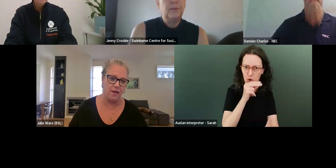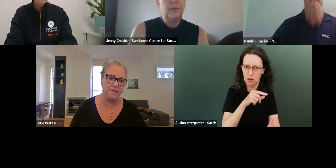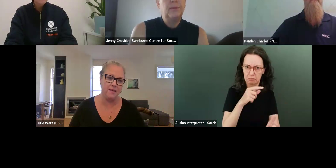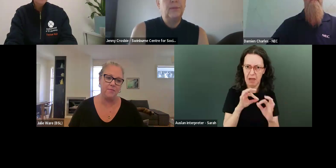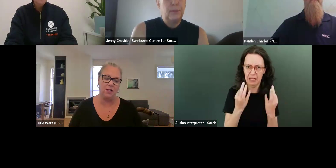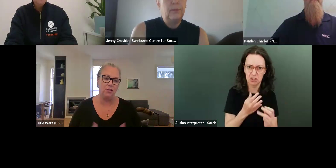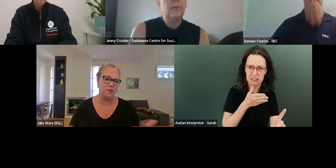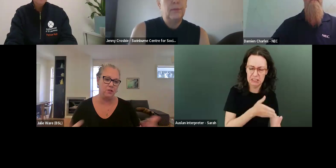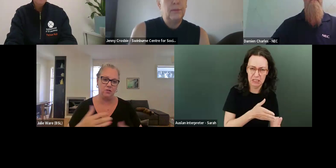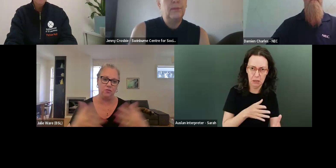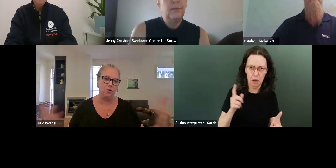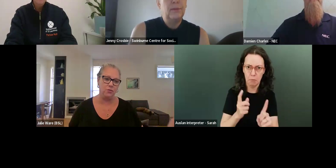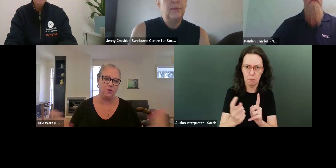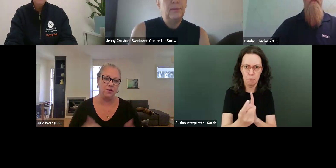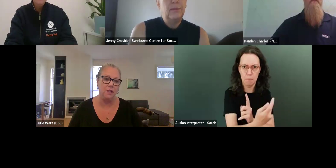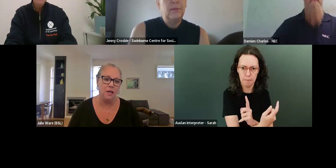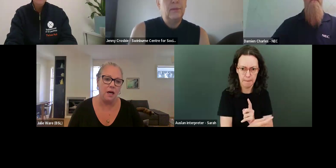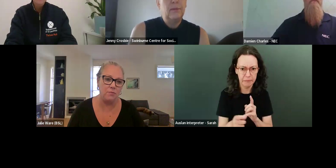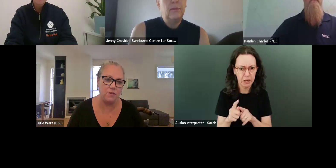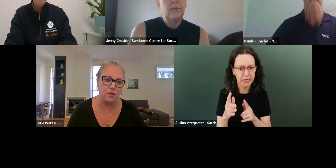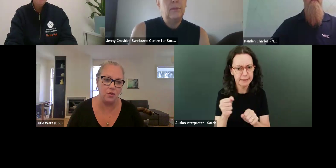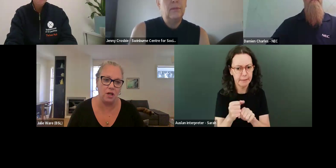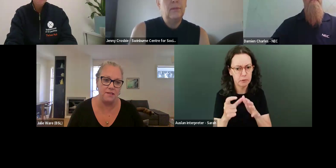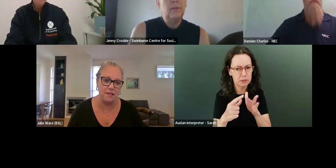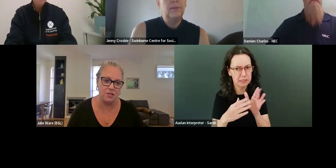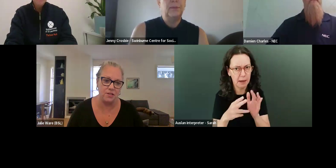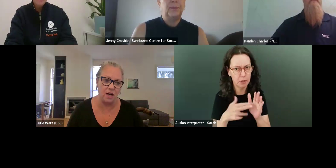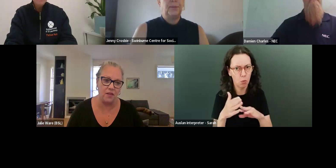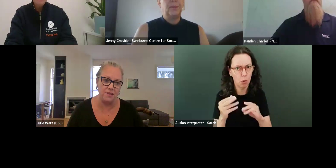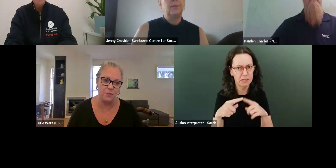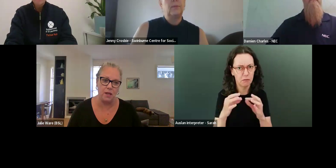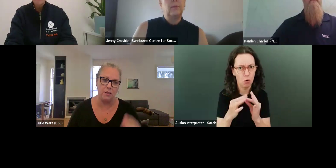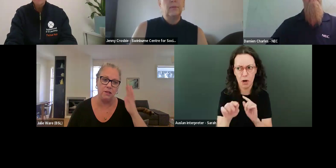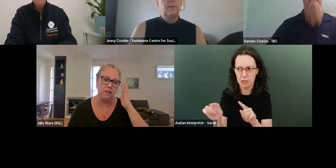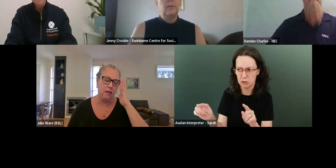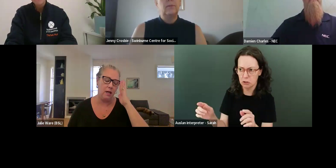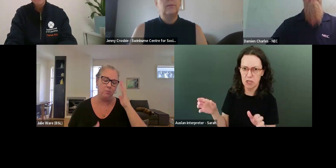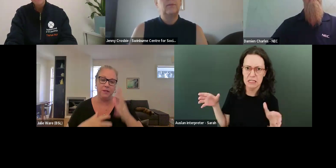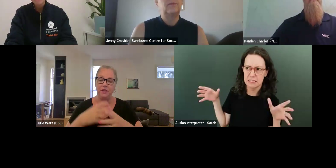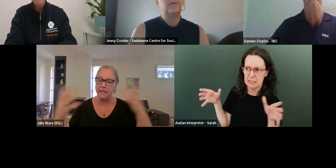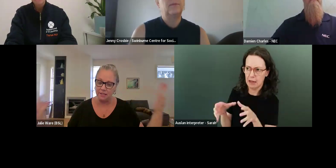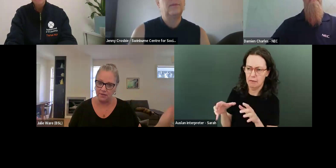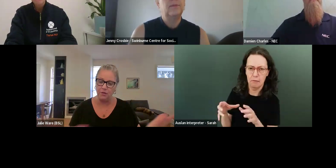pathways I know Damien and you've worked with different organisations